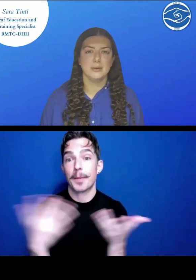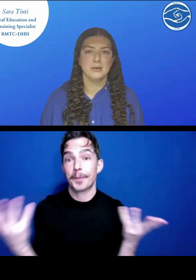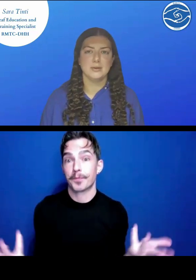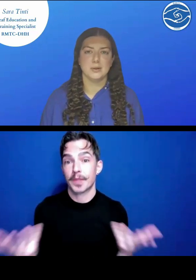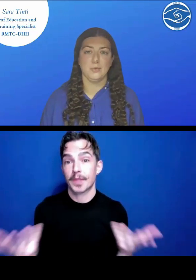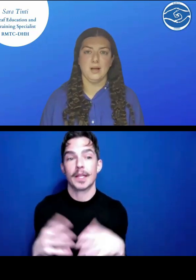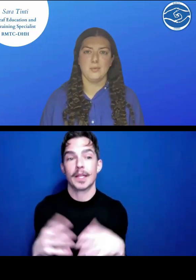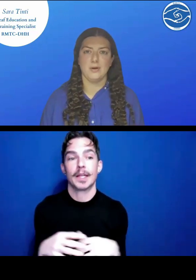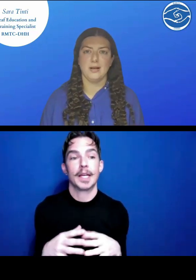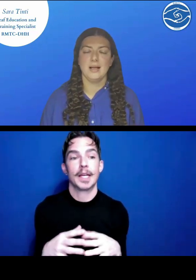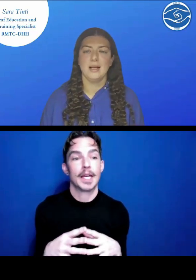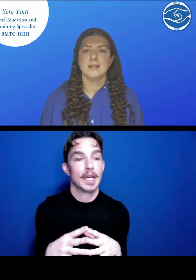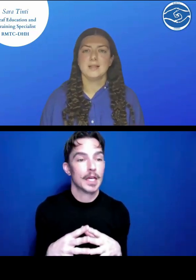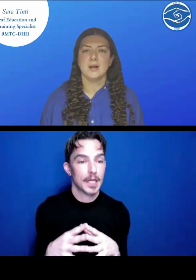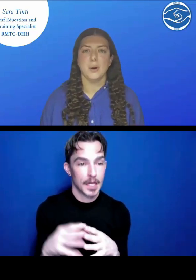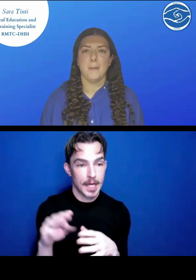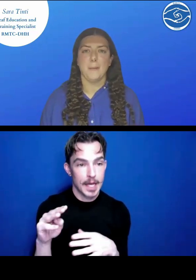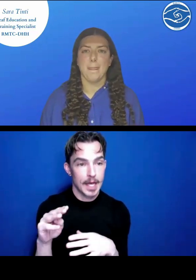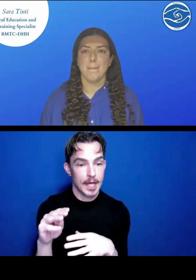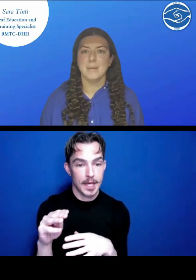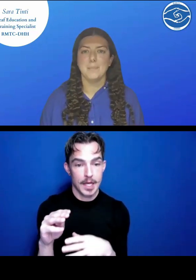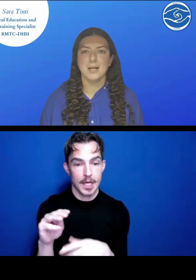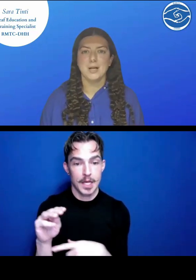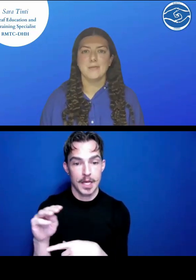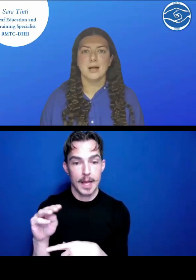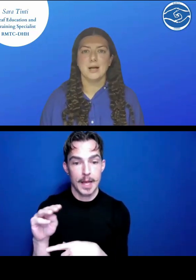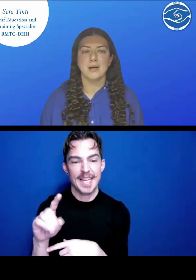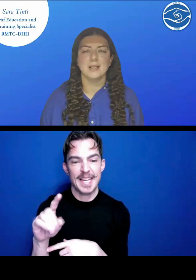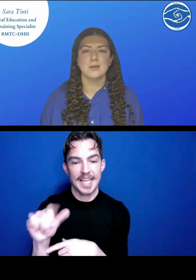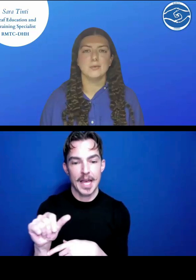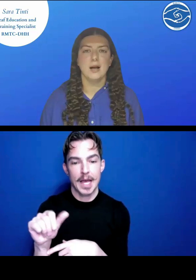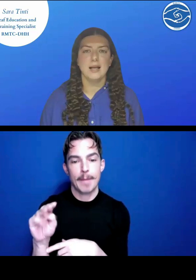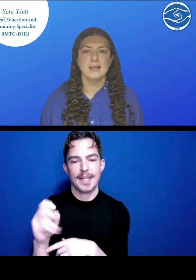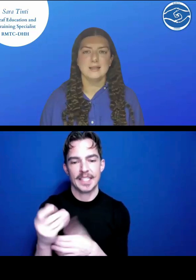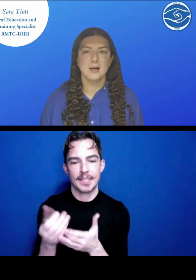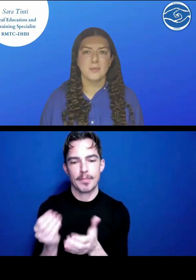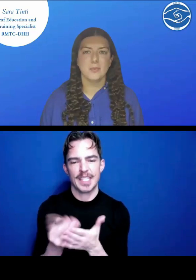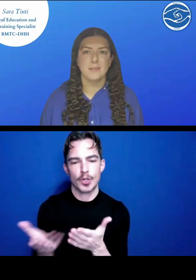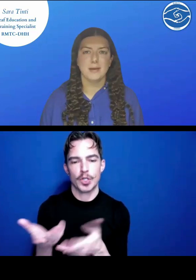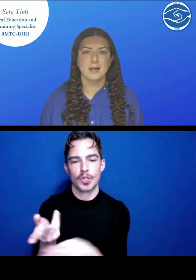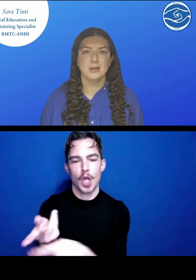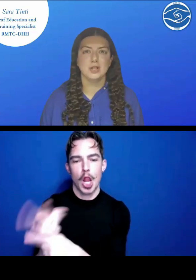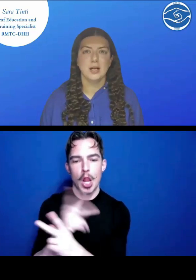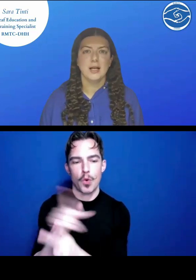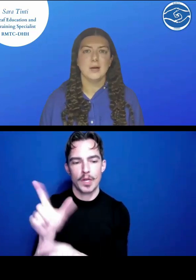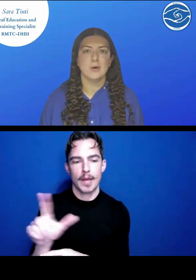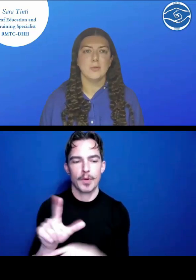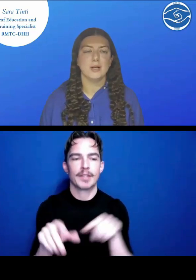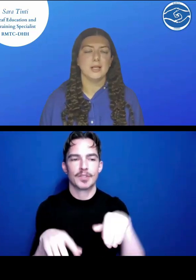materials loan library. So, up here we've got a button right at the top of the web page that will